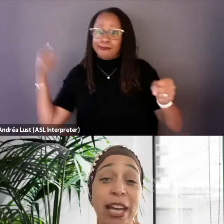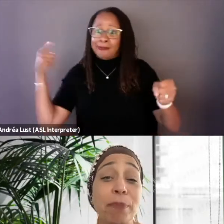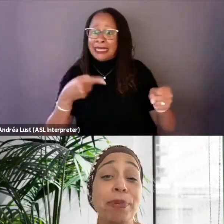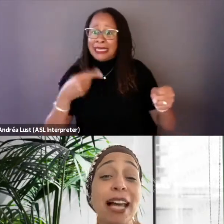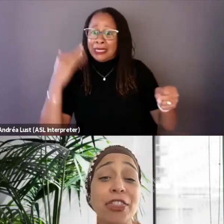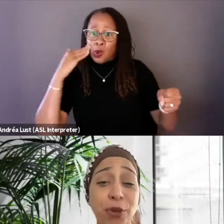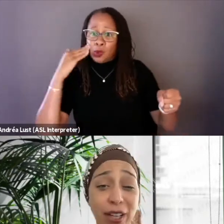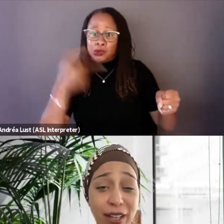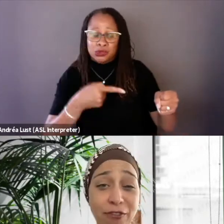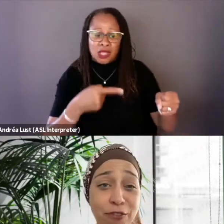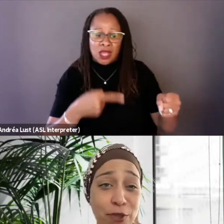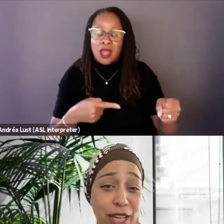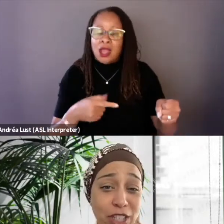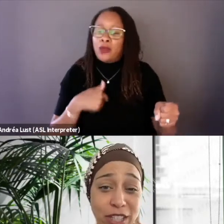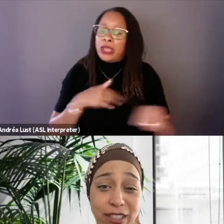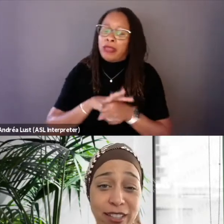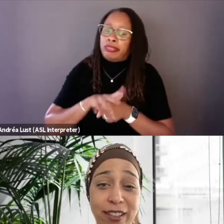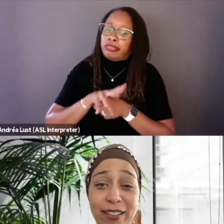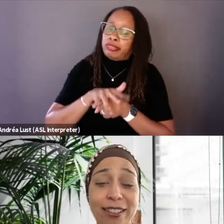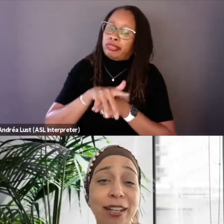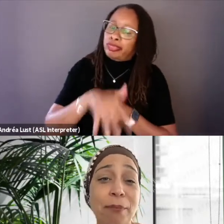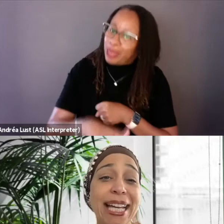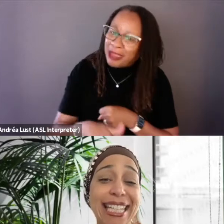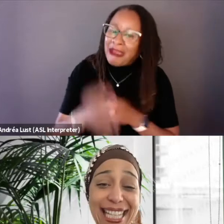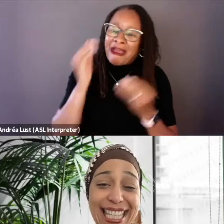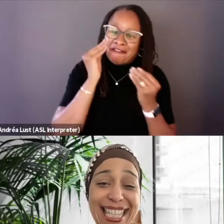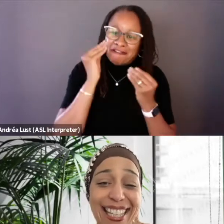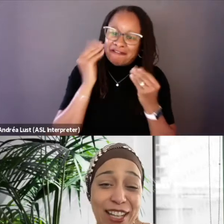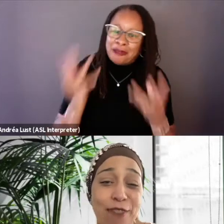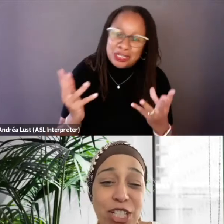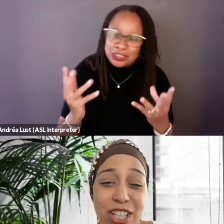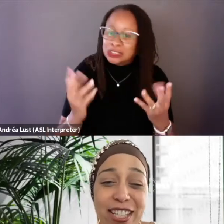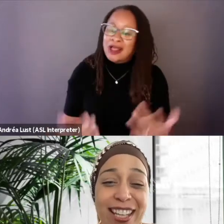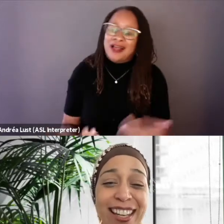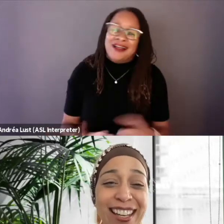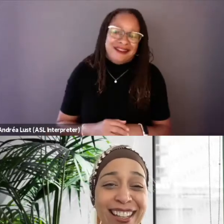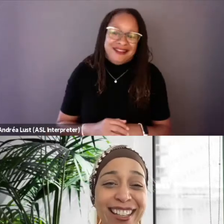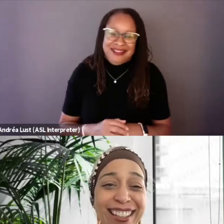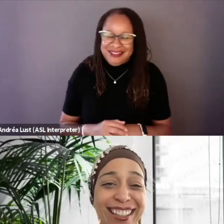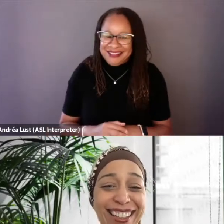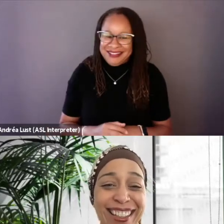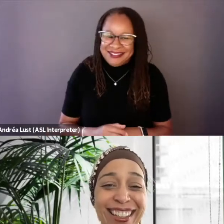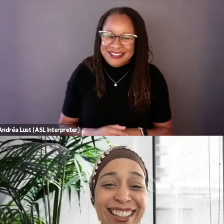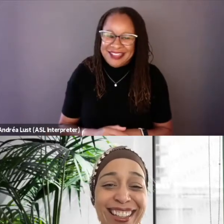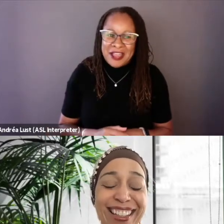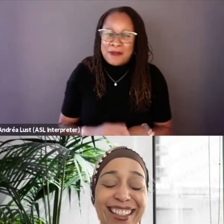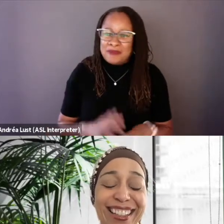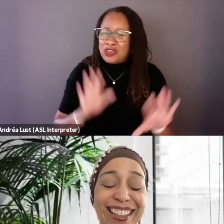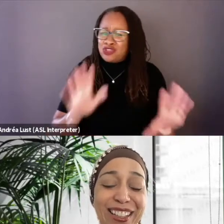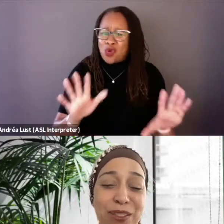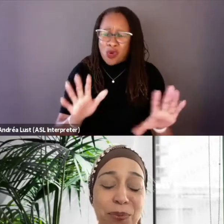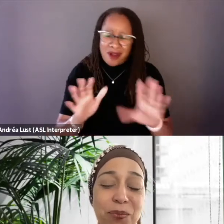We had a plethora of information, an abundance- For me your experts were so good though, man. I mean, like I said,